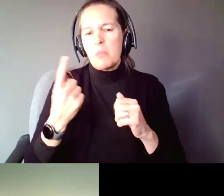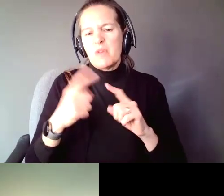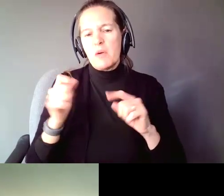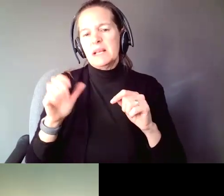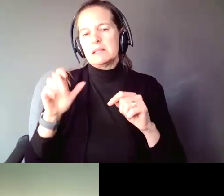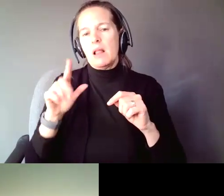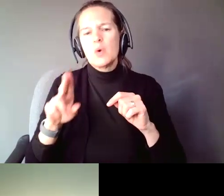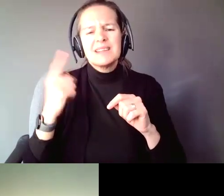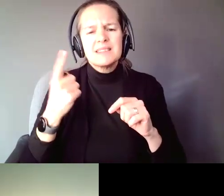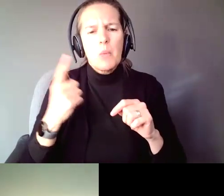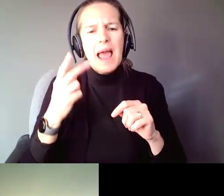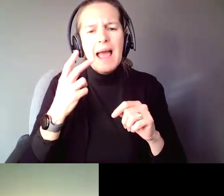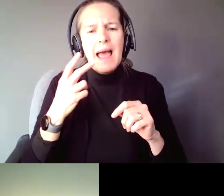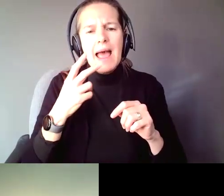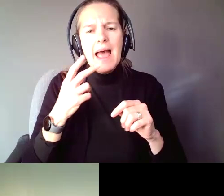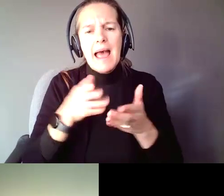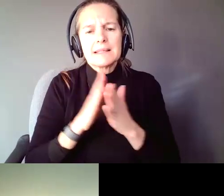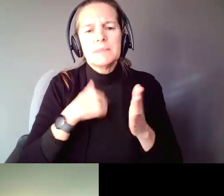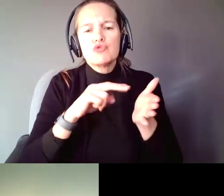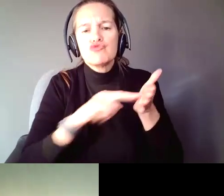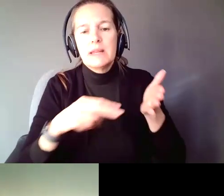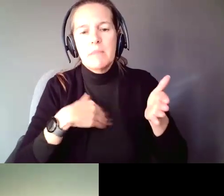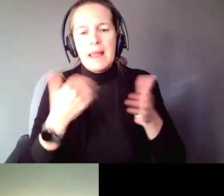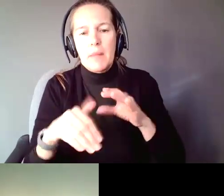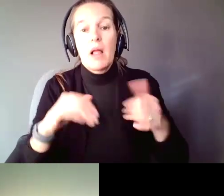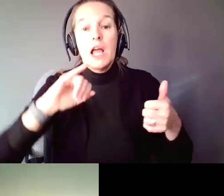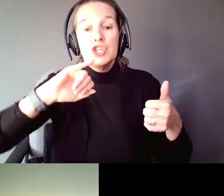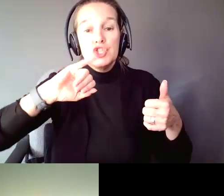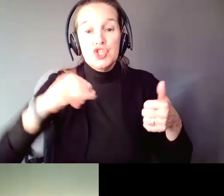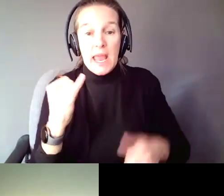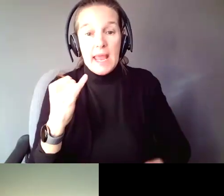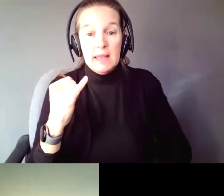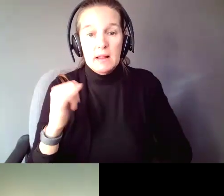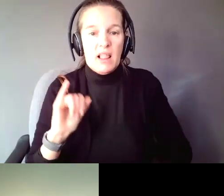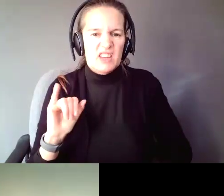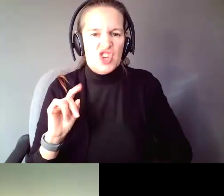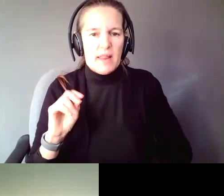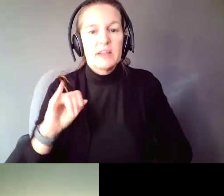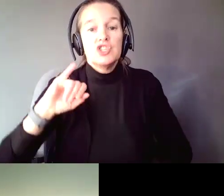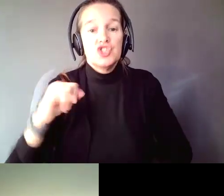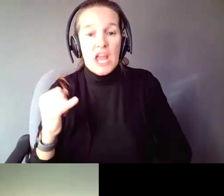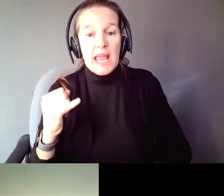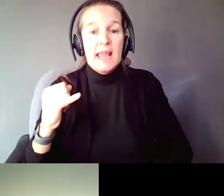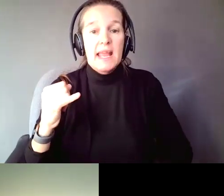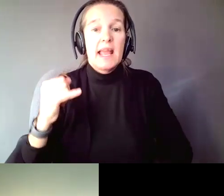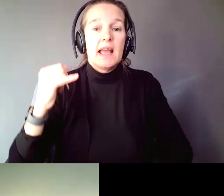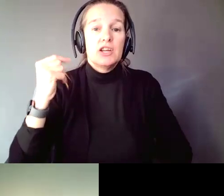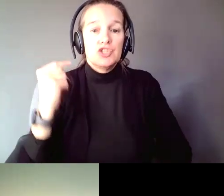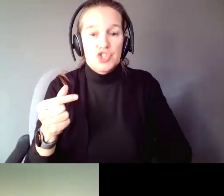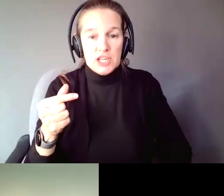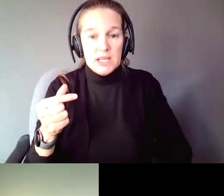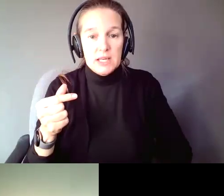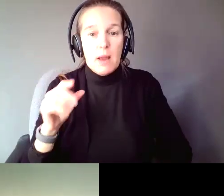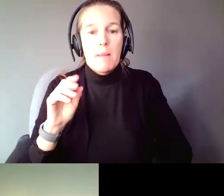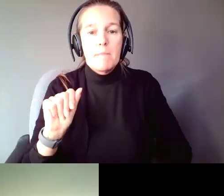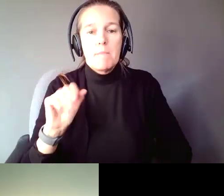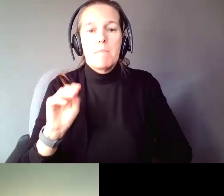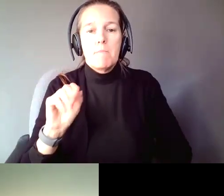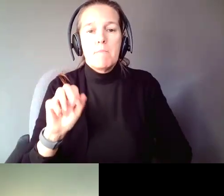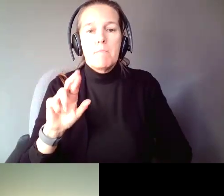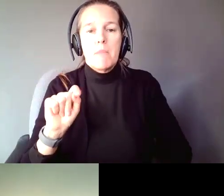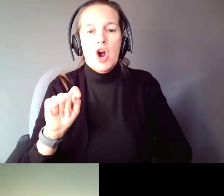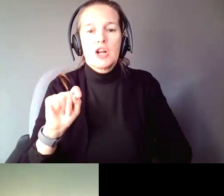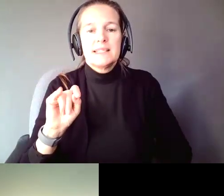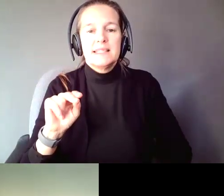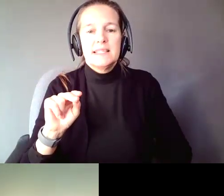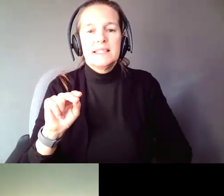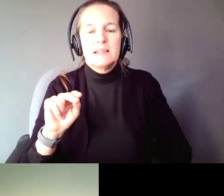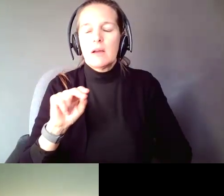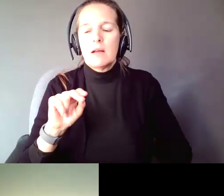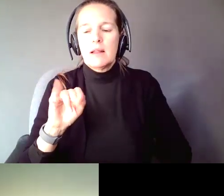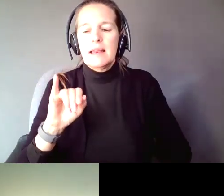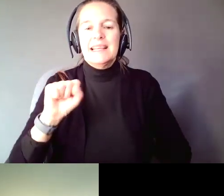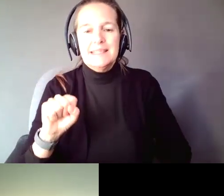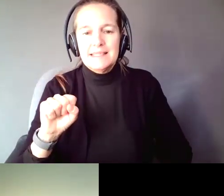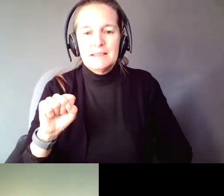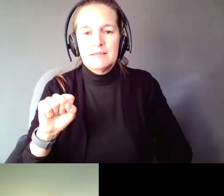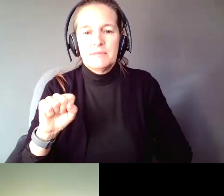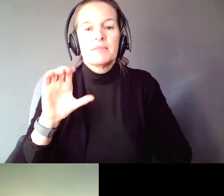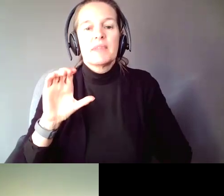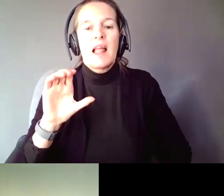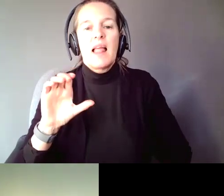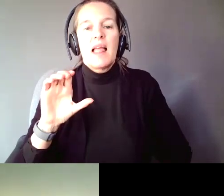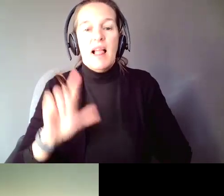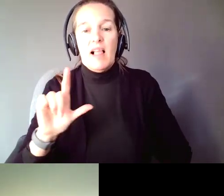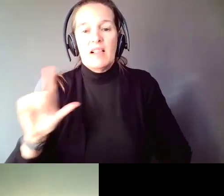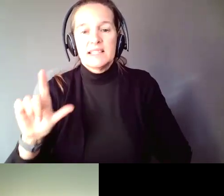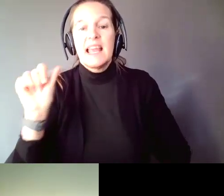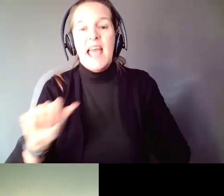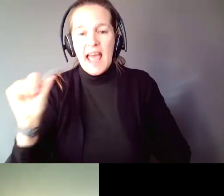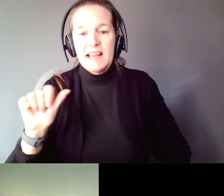out my email address. I am happy to, ma'am. It is: Jgmartinisllc@gmail.com. jgmartinis@gmail.com.